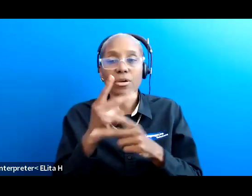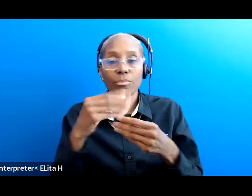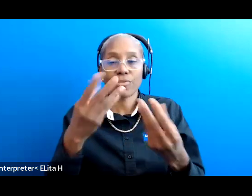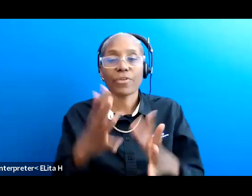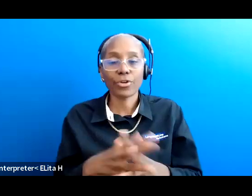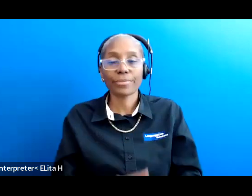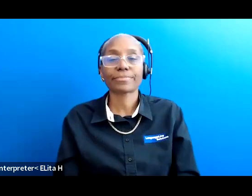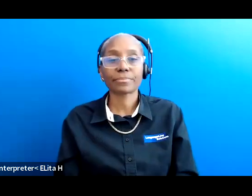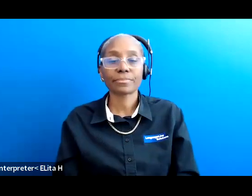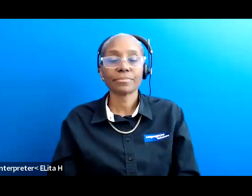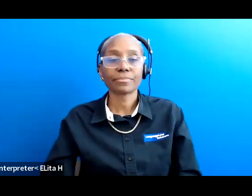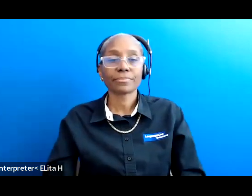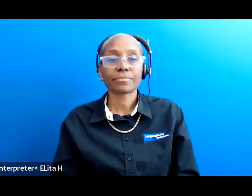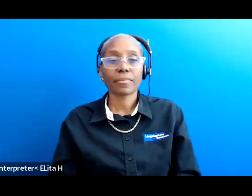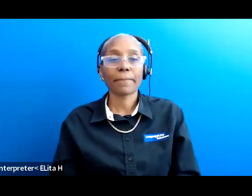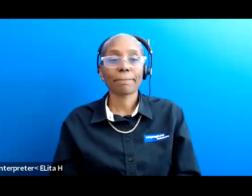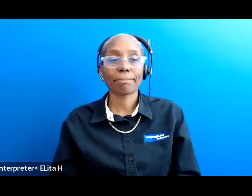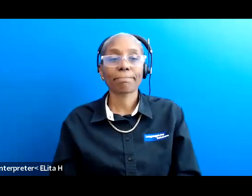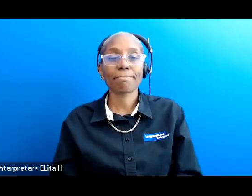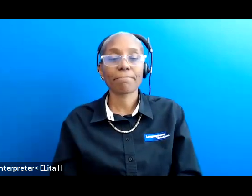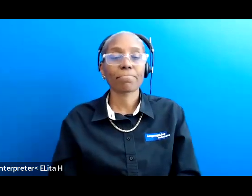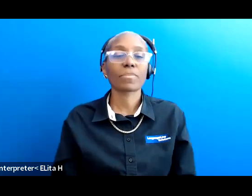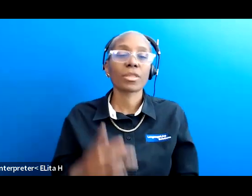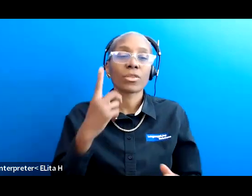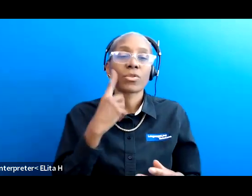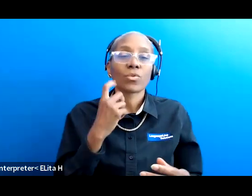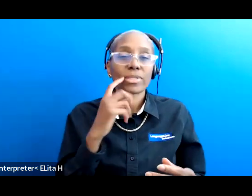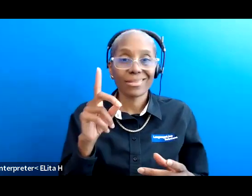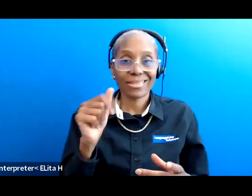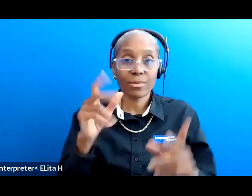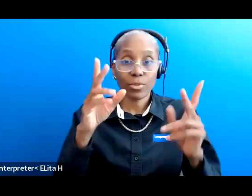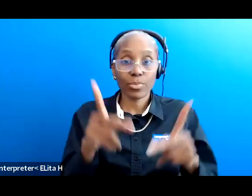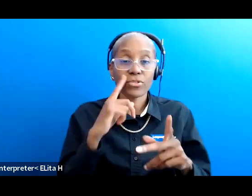Here's a person that's recently disabled from spinal cord injury on 316 in 2019.